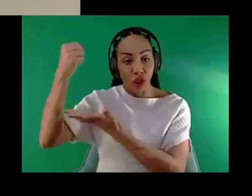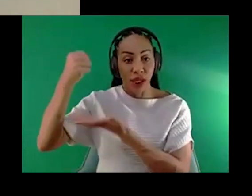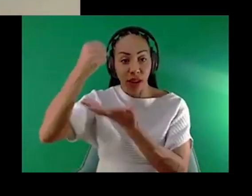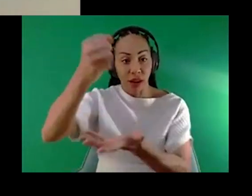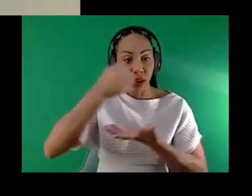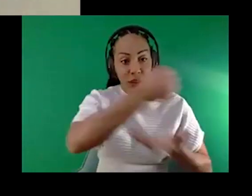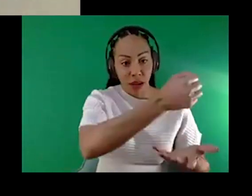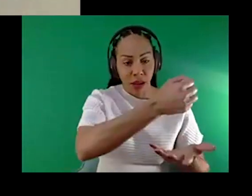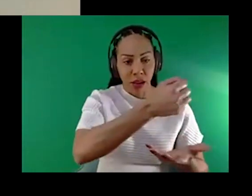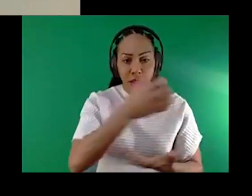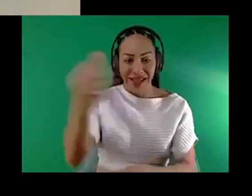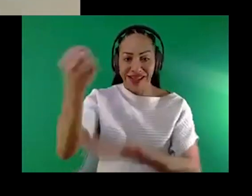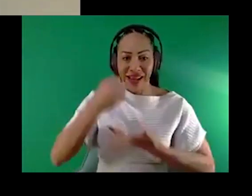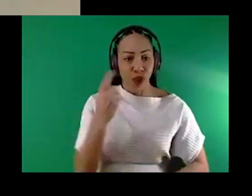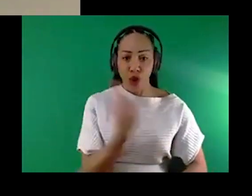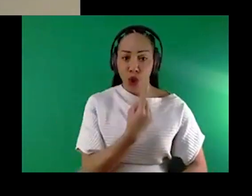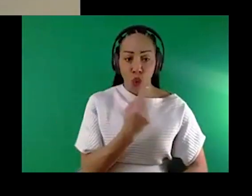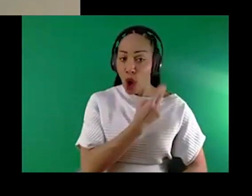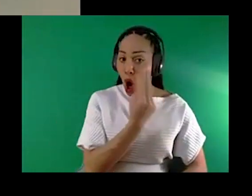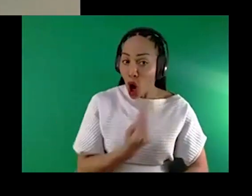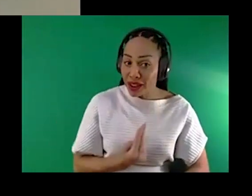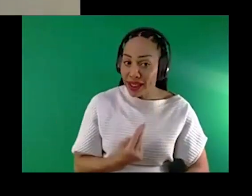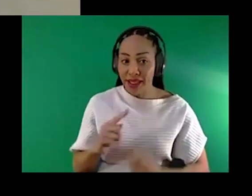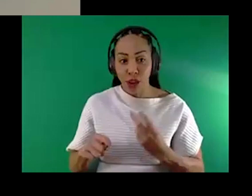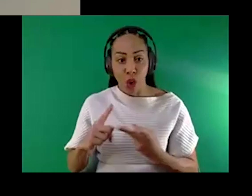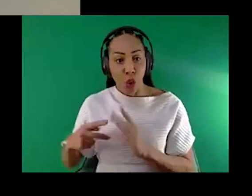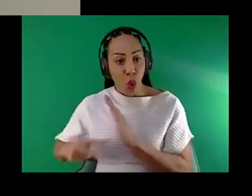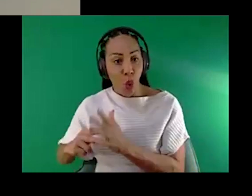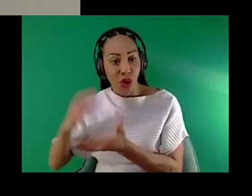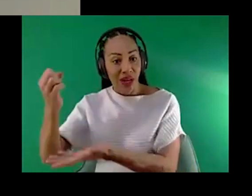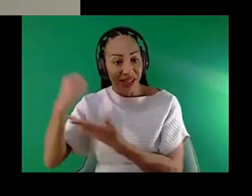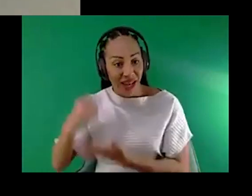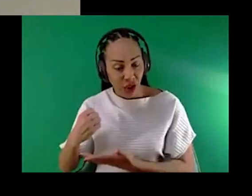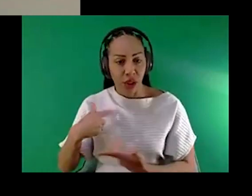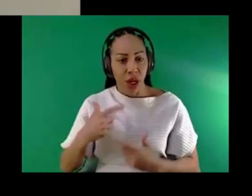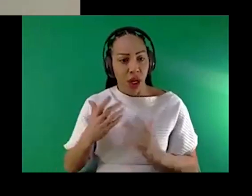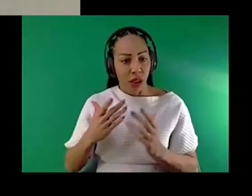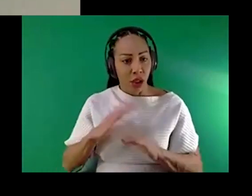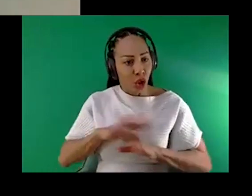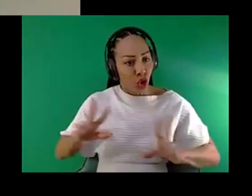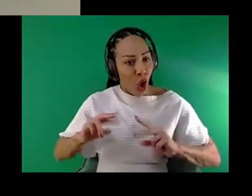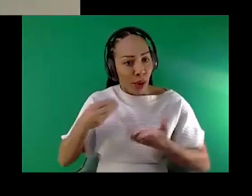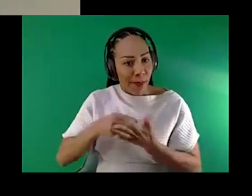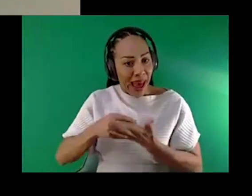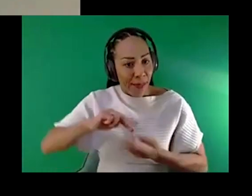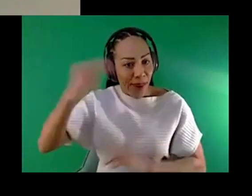or to the artists um so the budget is given as a grant um with a maximum commission available of